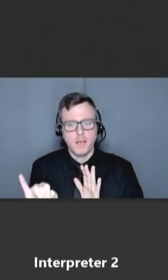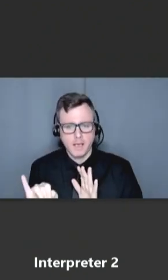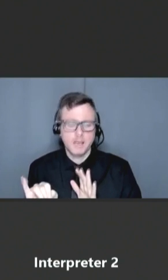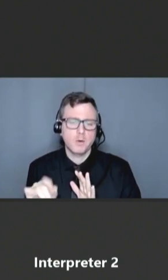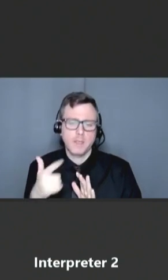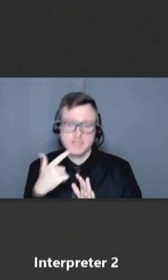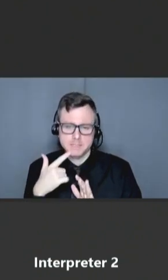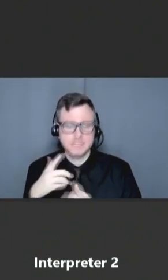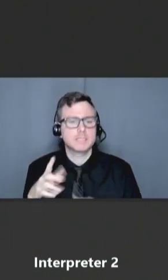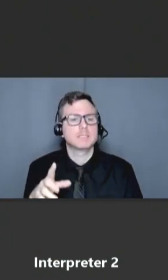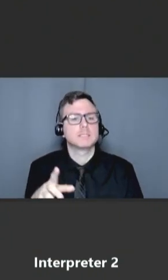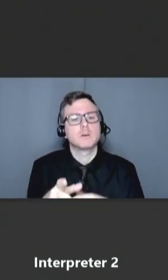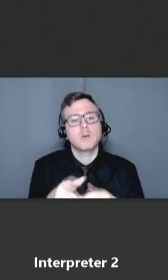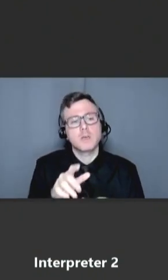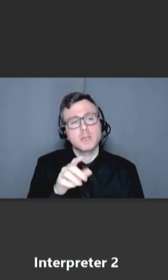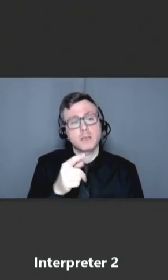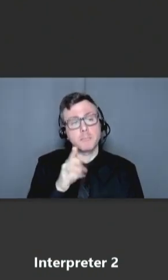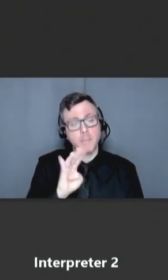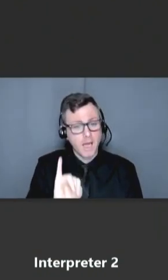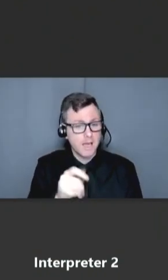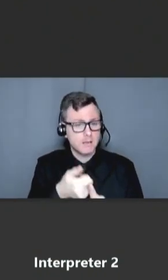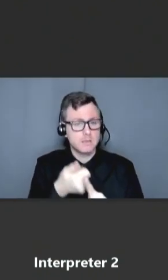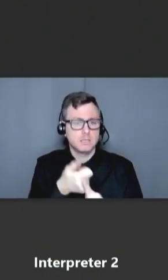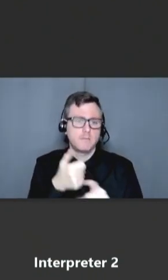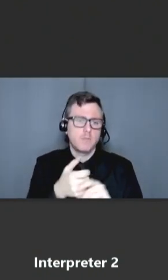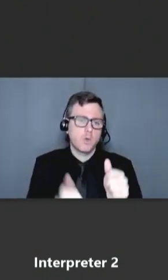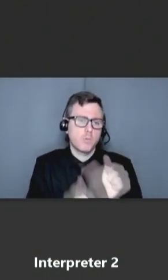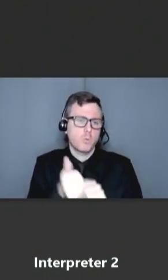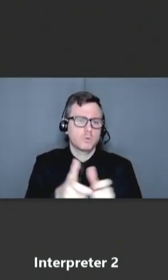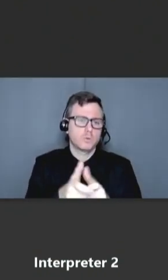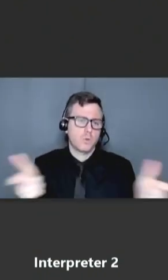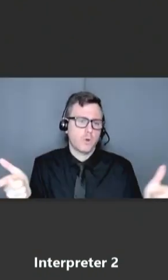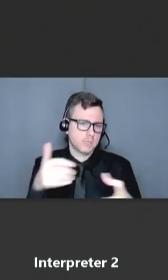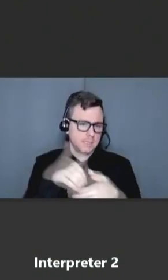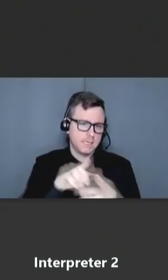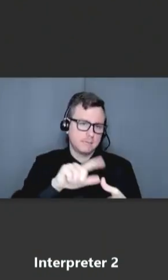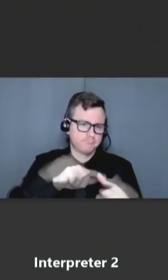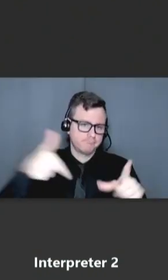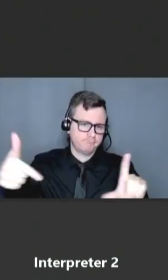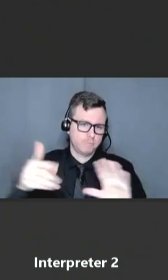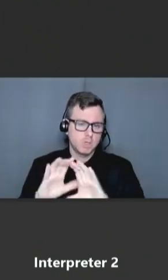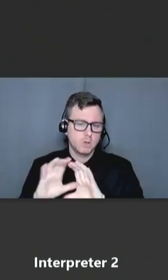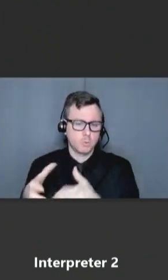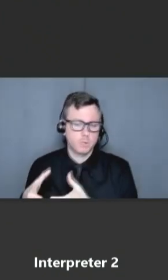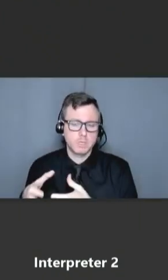population the largest framework within the LGBTQ+ population. Transgender people and